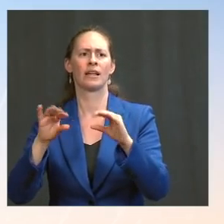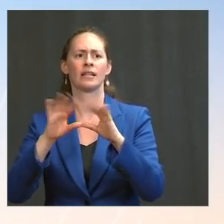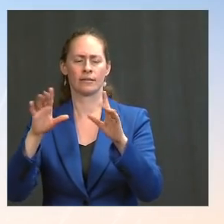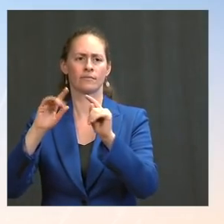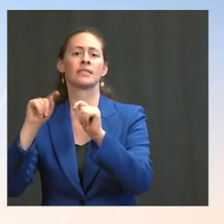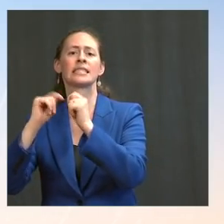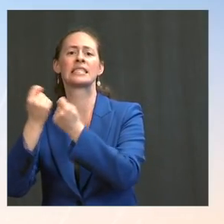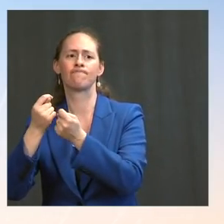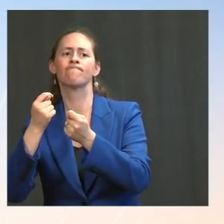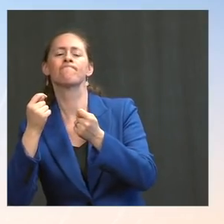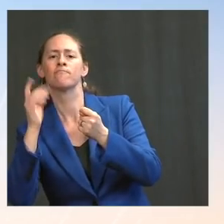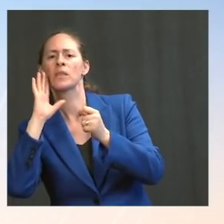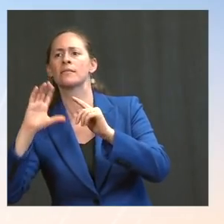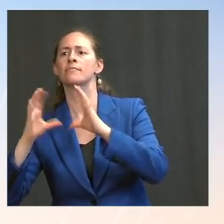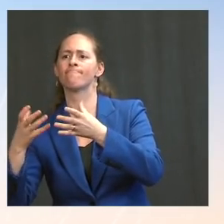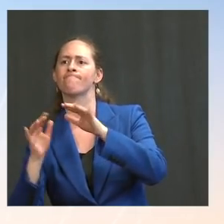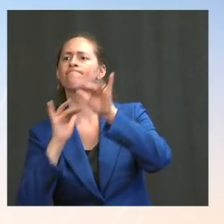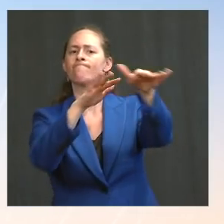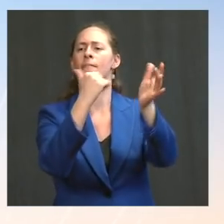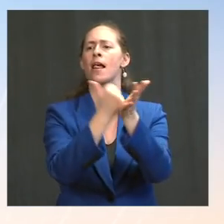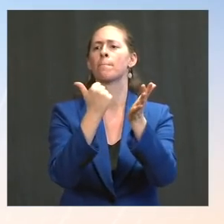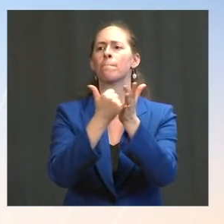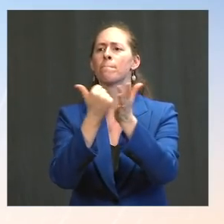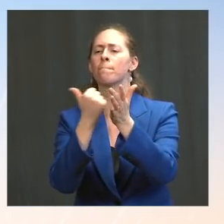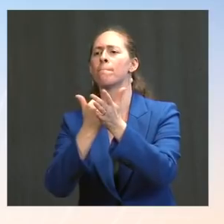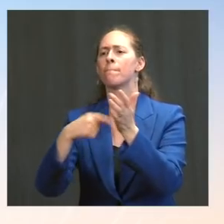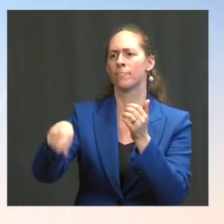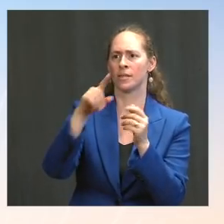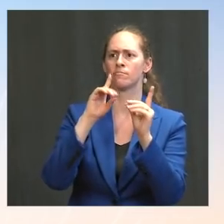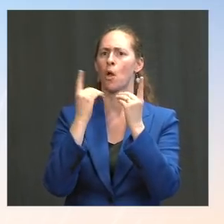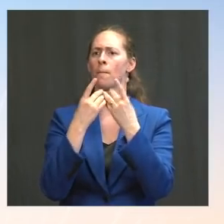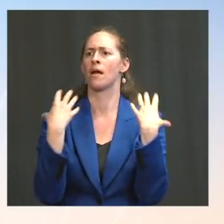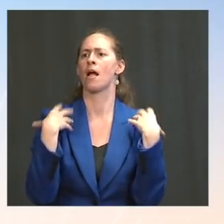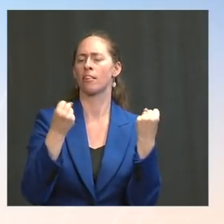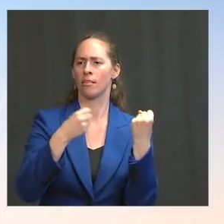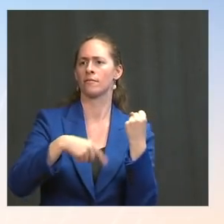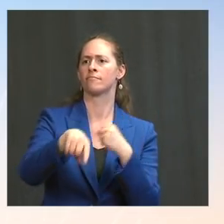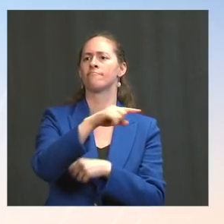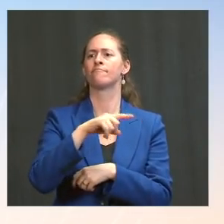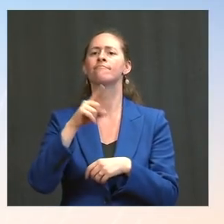with the local Department of Health in Mesa County. And that's something we will continue to work with communities across the country to implement